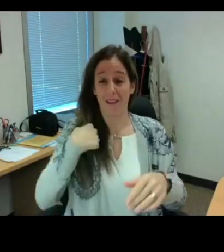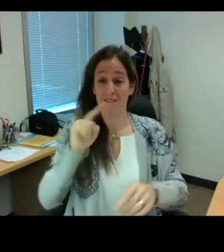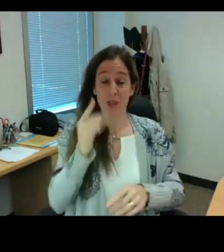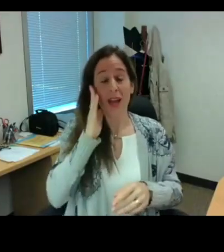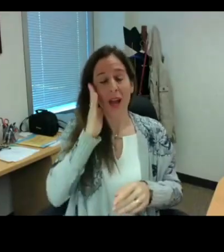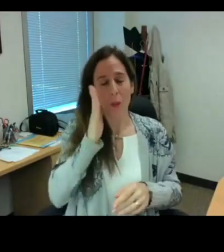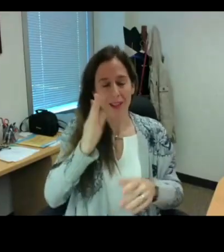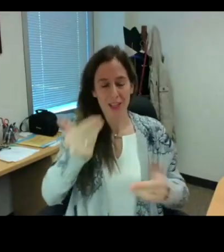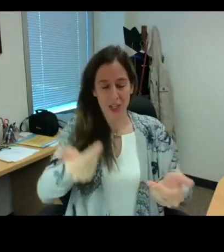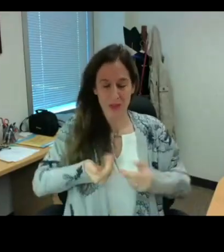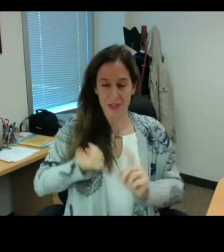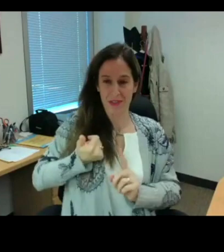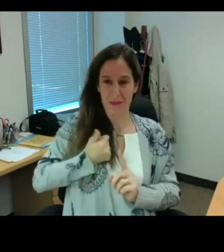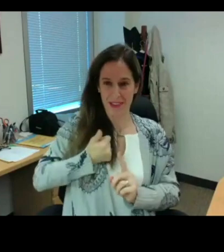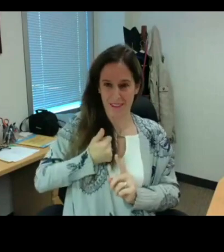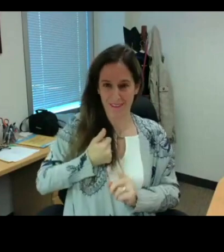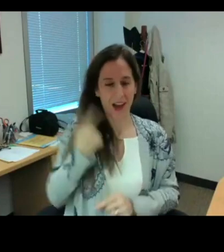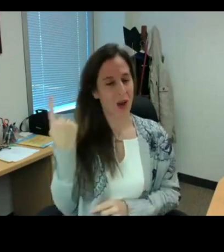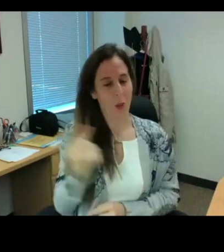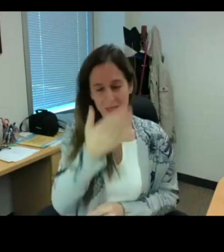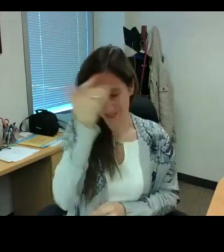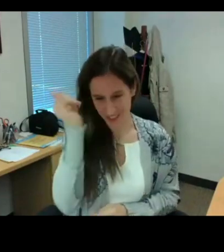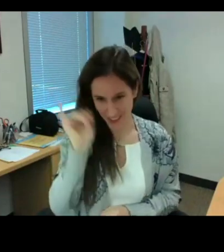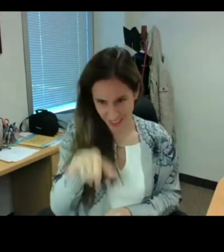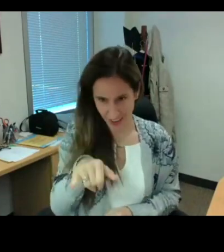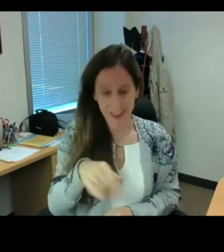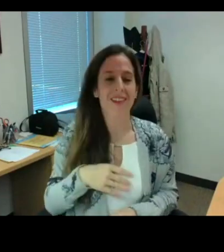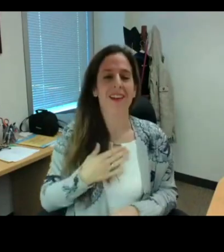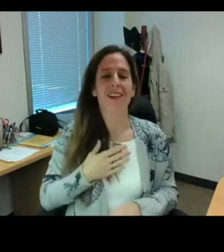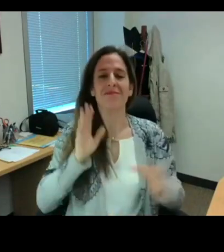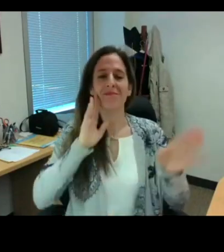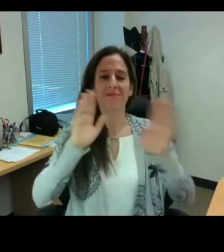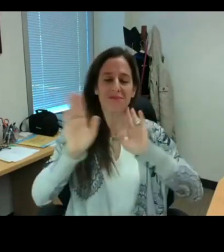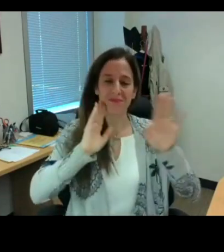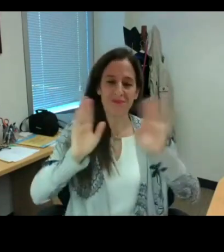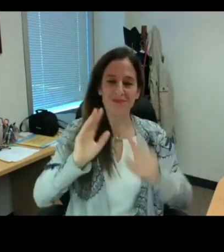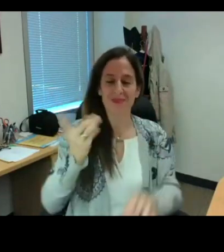so sorry some behind the scenes logistics so first let me introduce myself i always